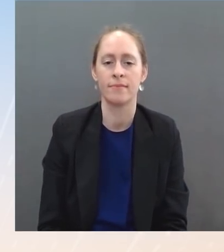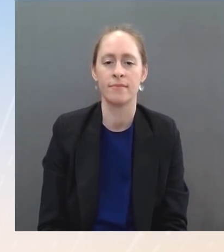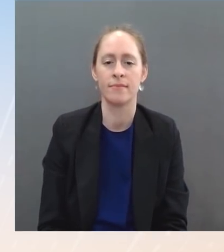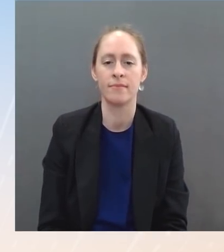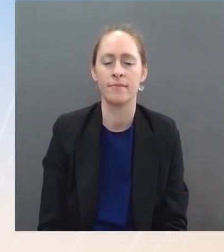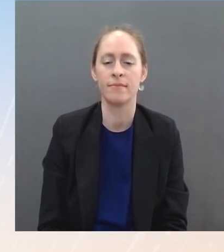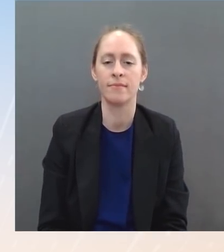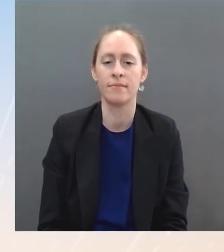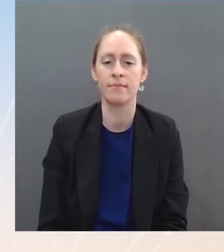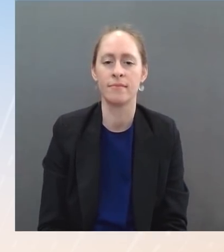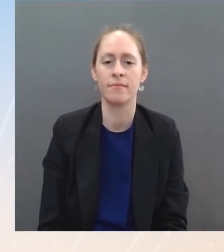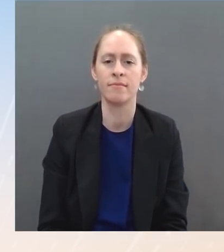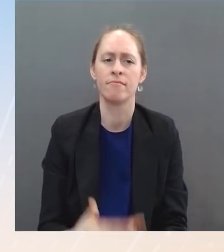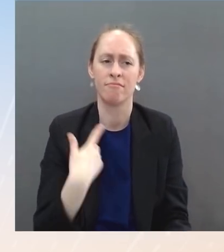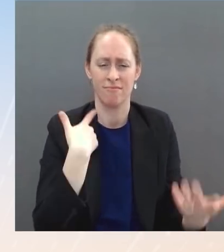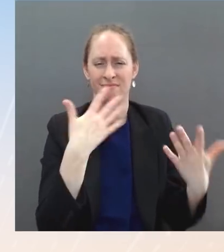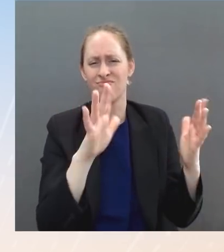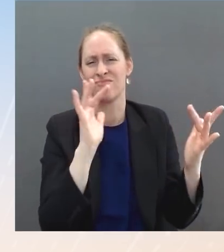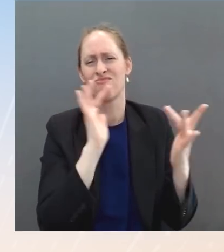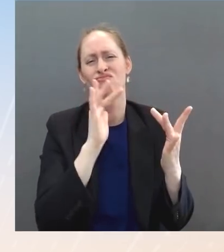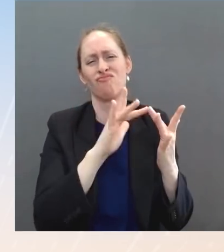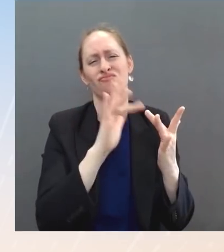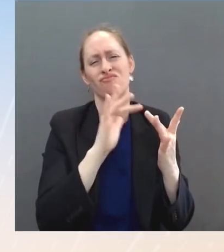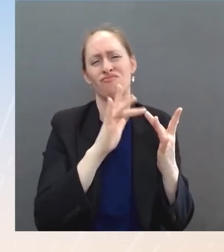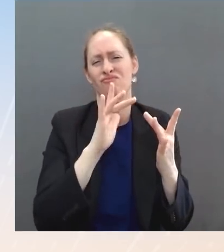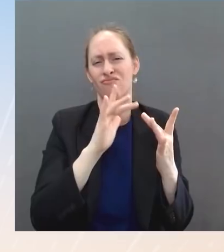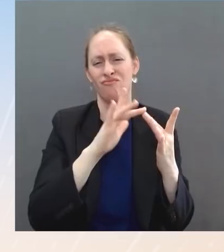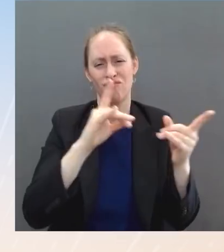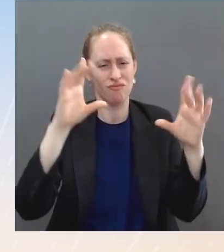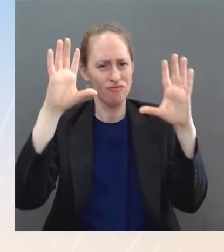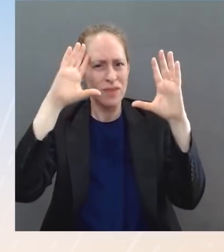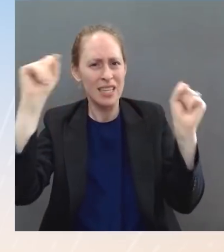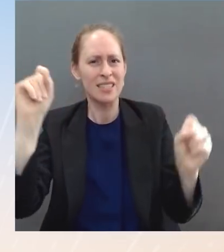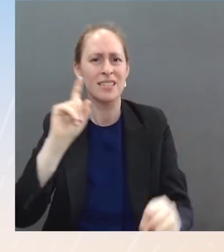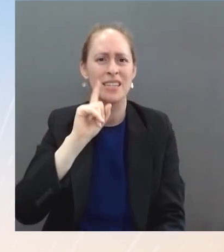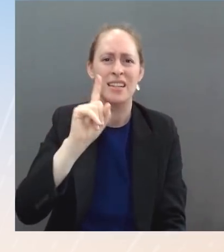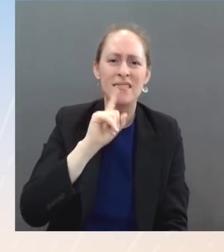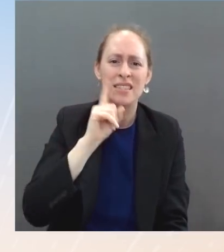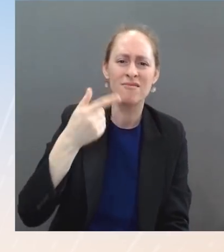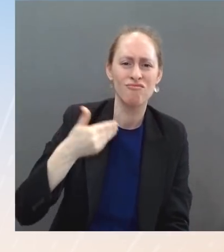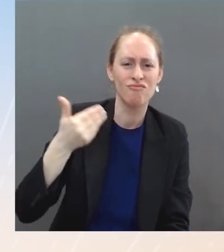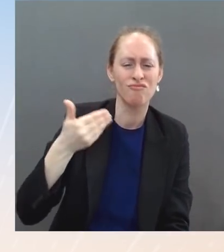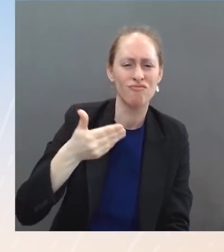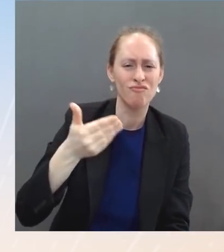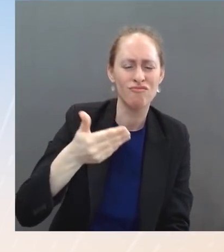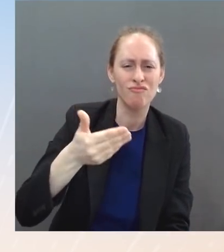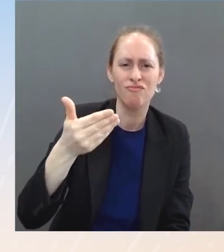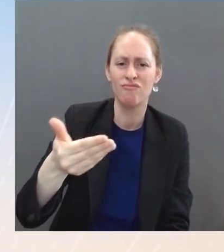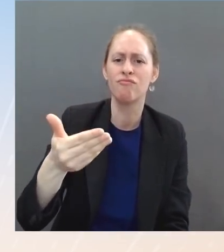I personally am in near daily contact with my counterpart in the Ukrainian government. And we are talking constantly about